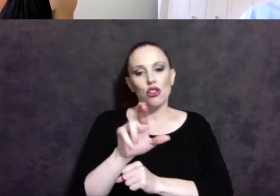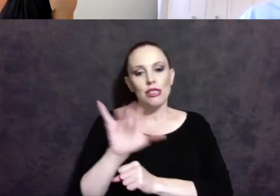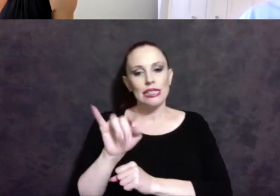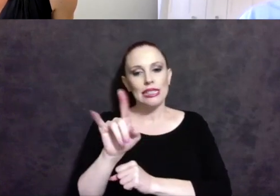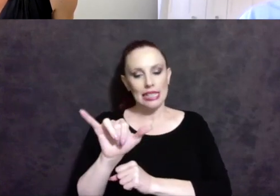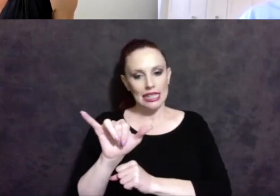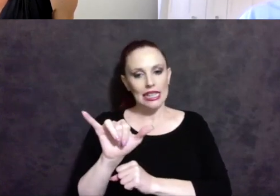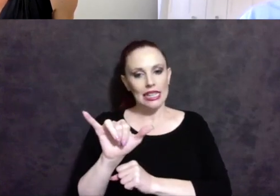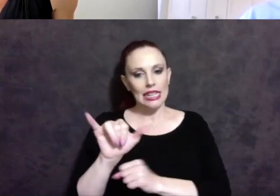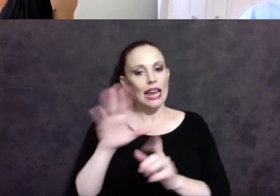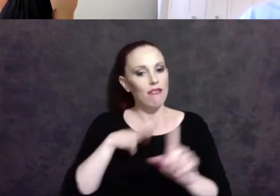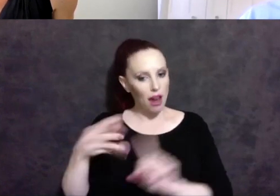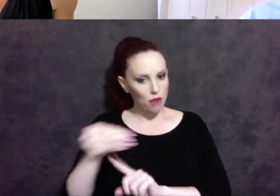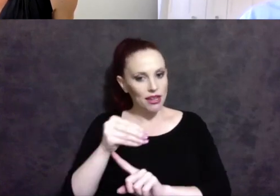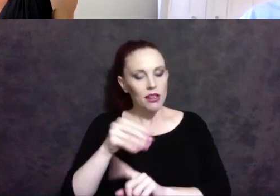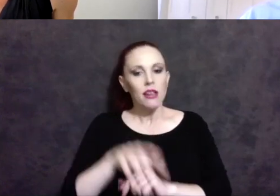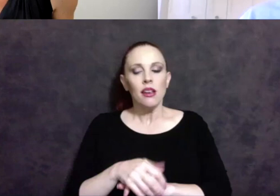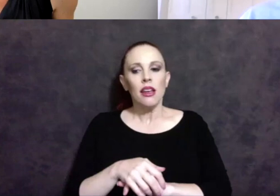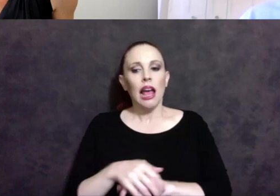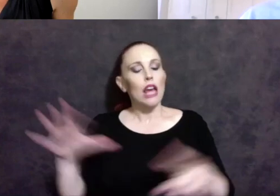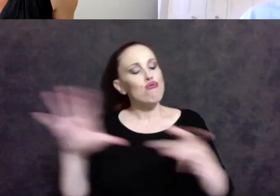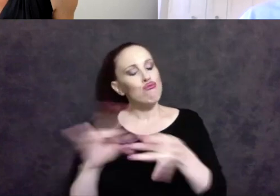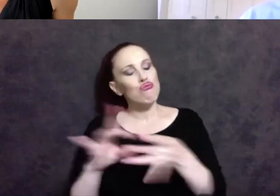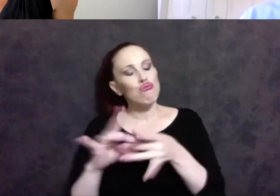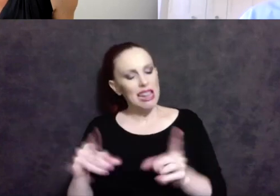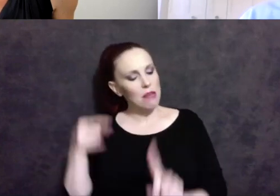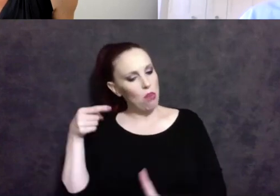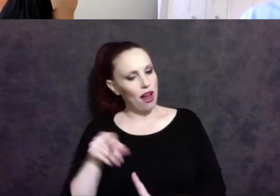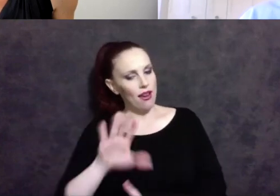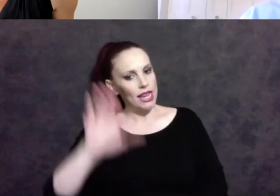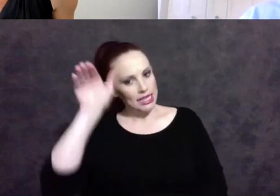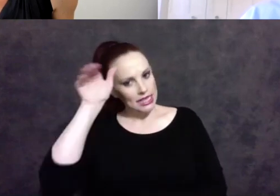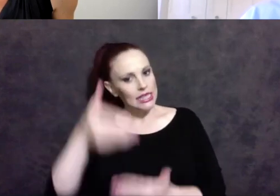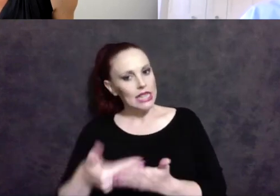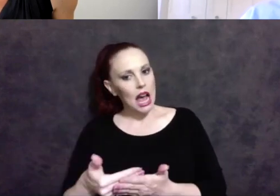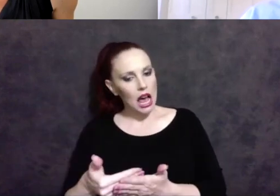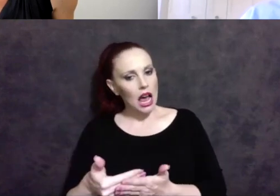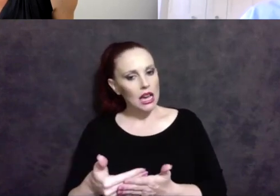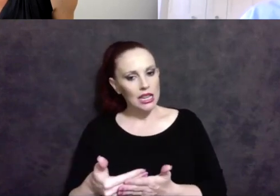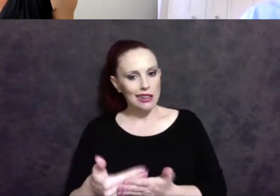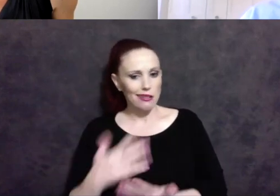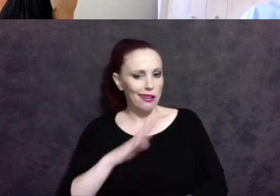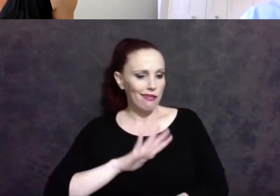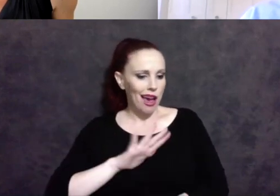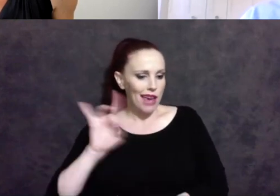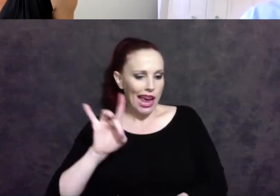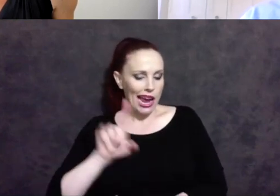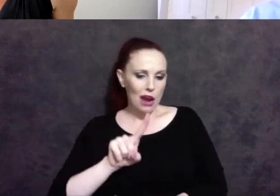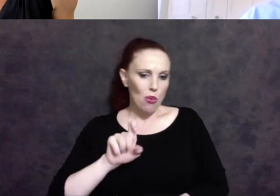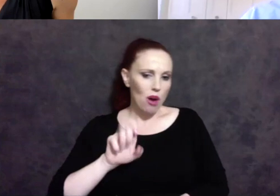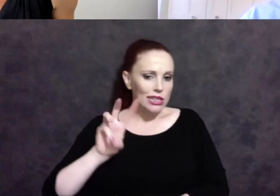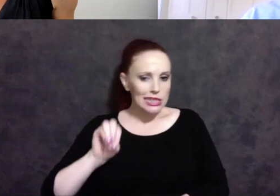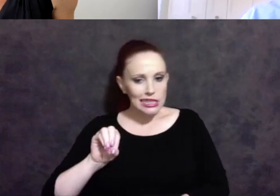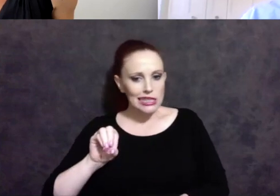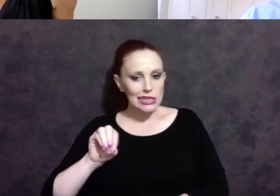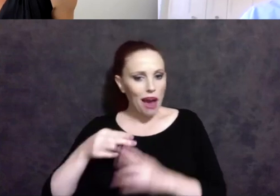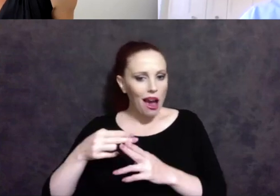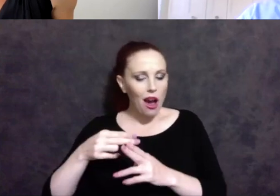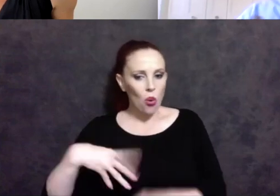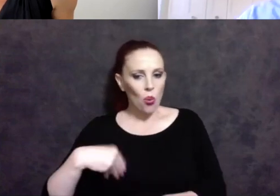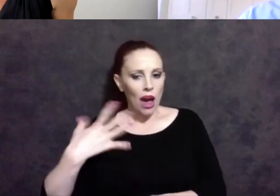the story, he pointed out this son is this 5 8, 160 pound white kid and continued to